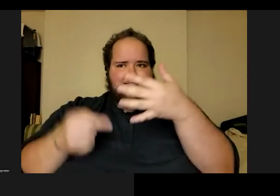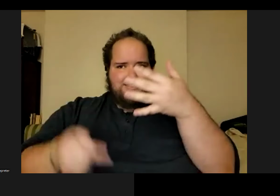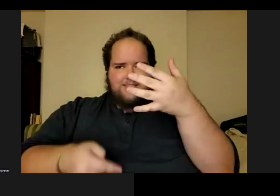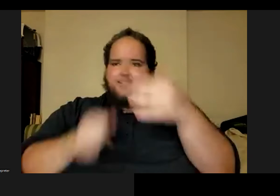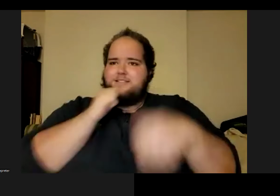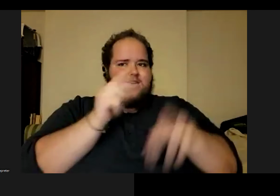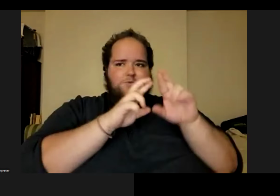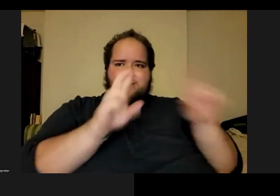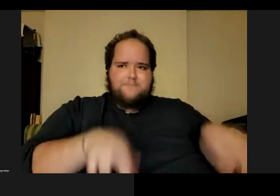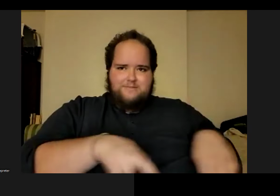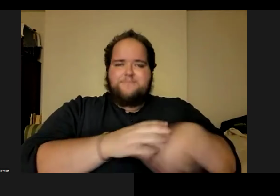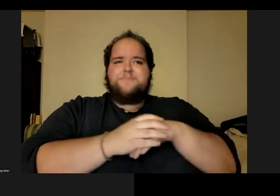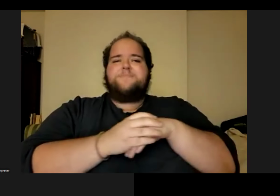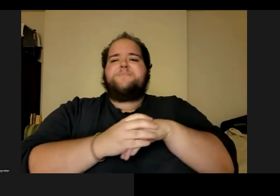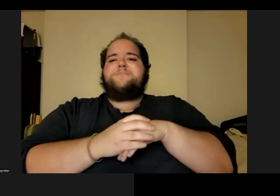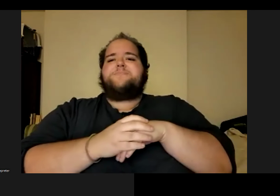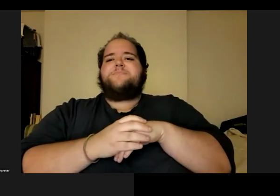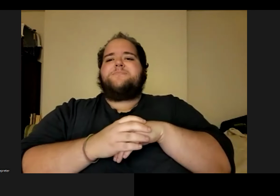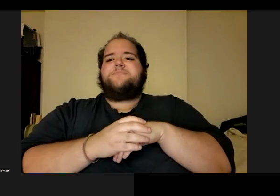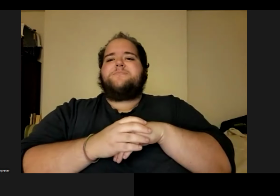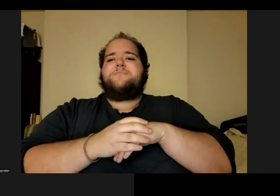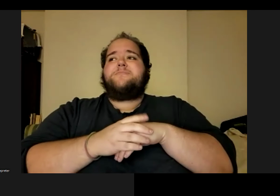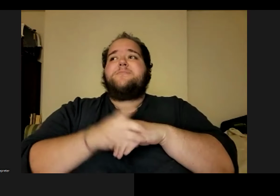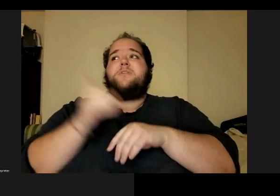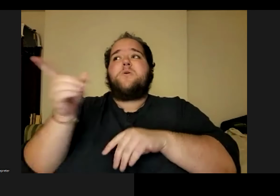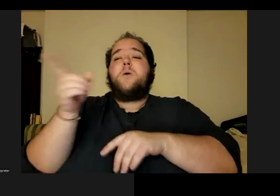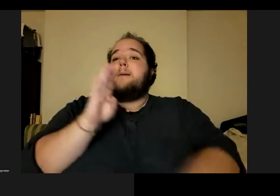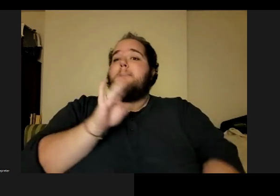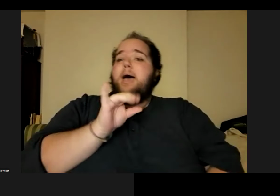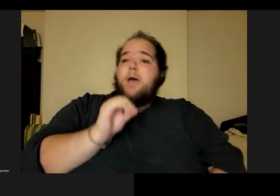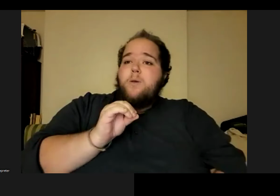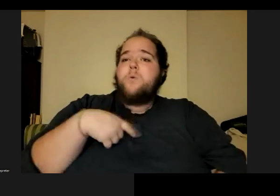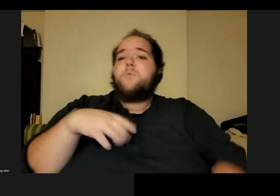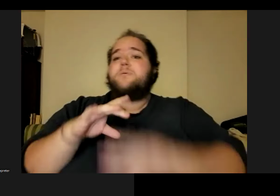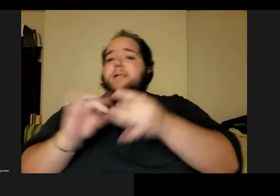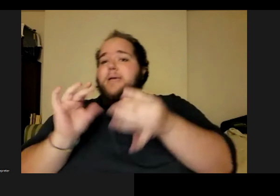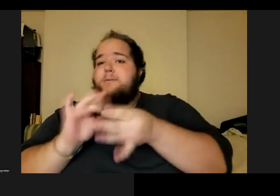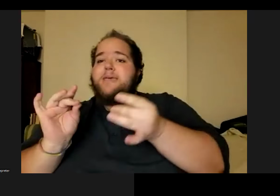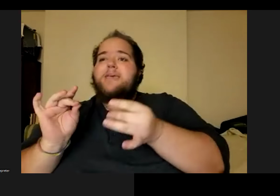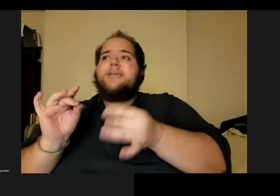And your CV isn't a bio it's it's not an artist statement.